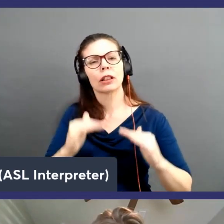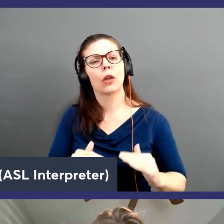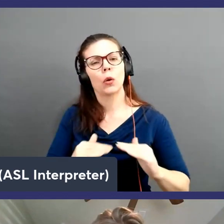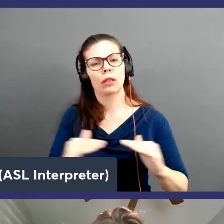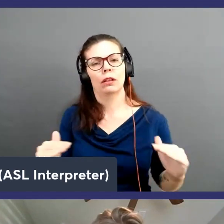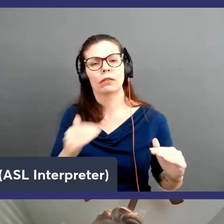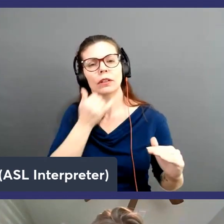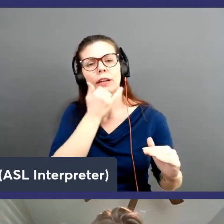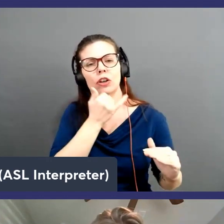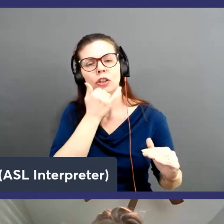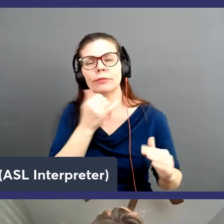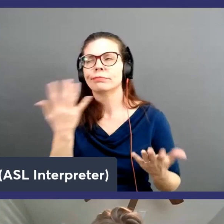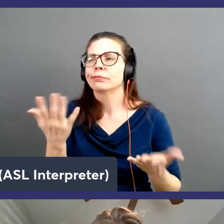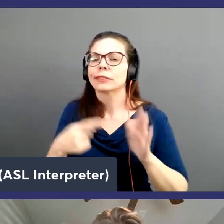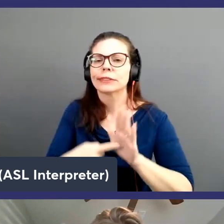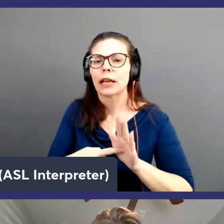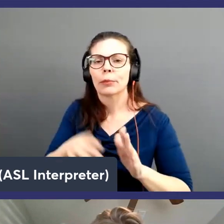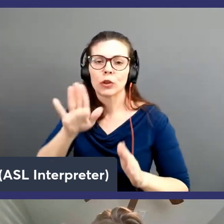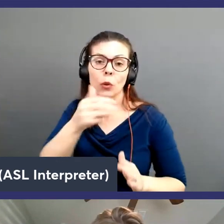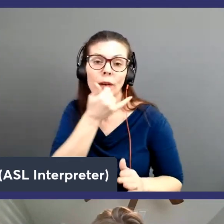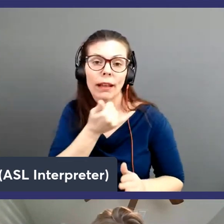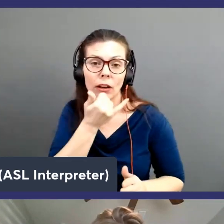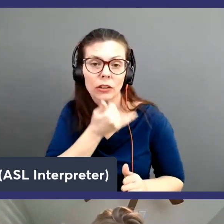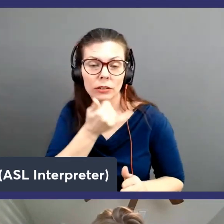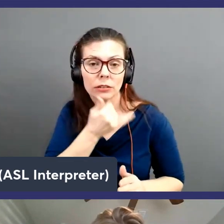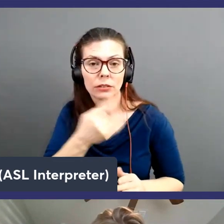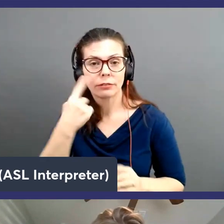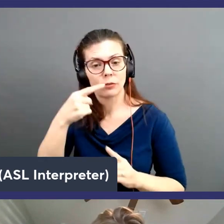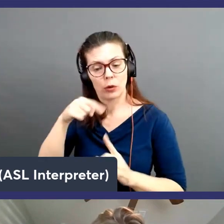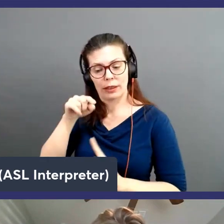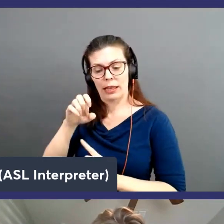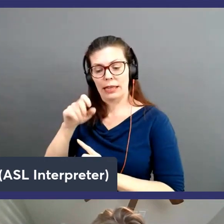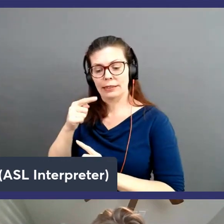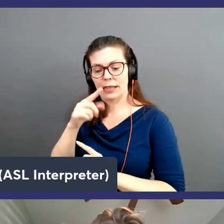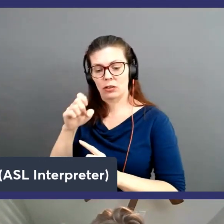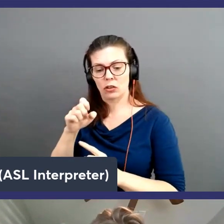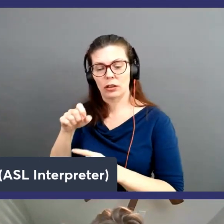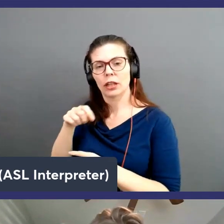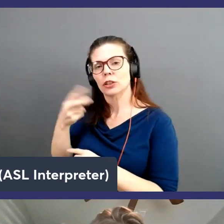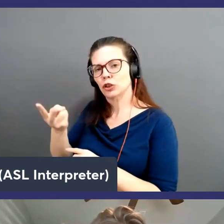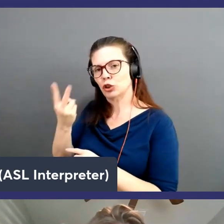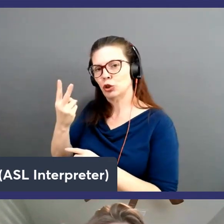the errors that you have in entangling two qubits, so the errors like on a chip level,